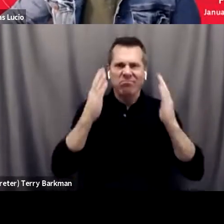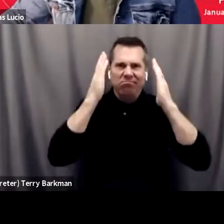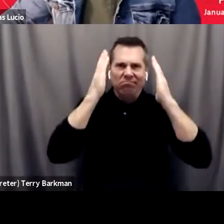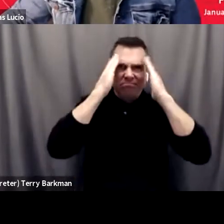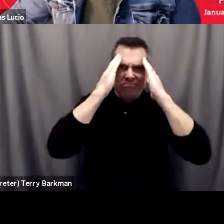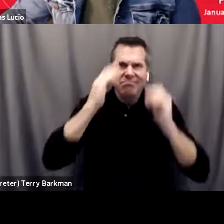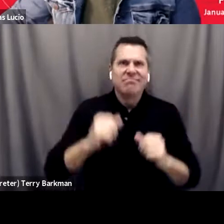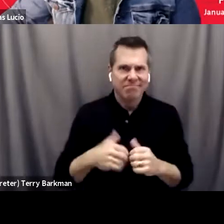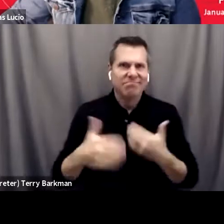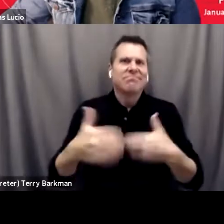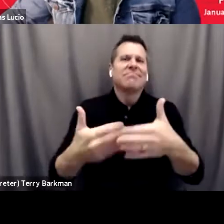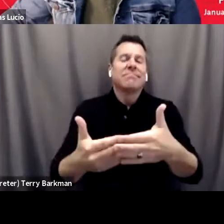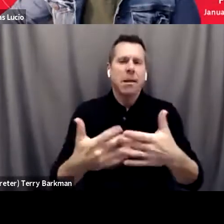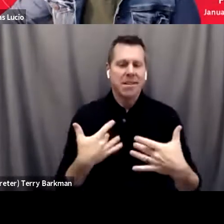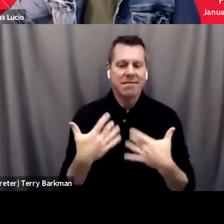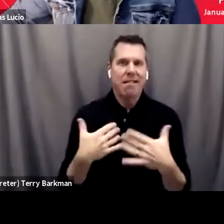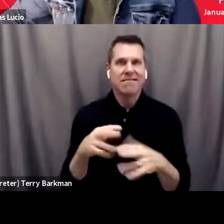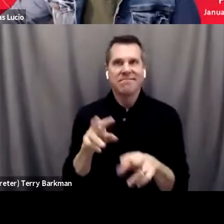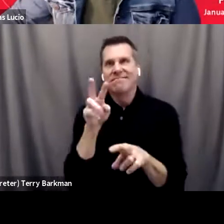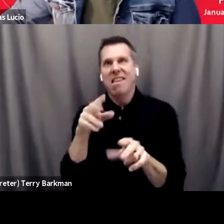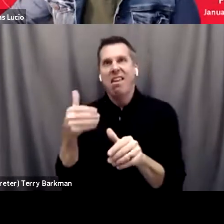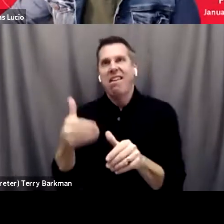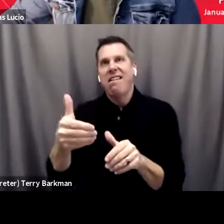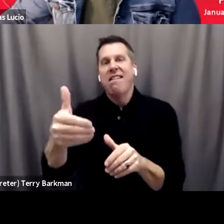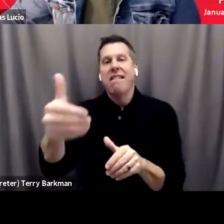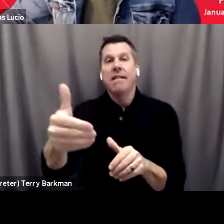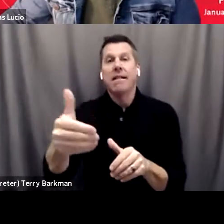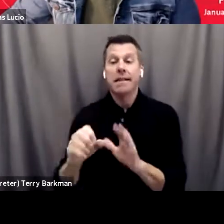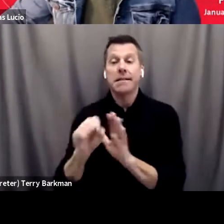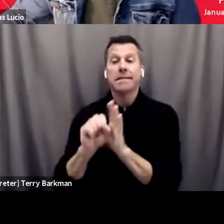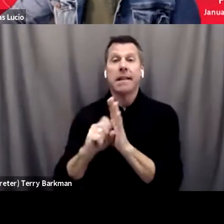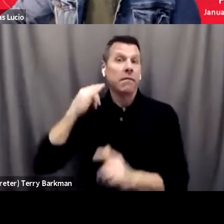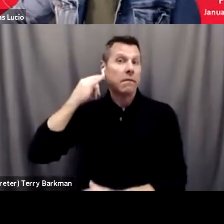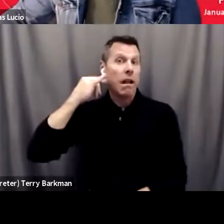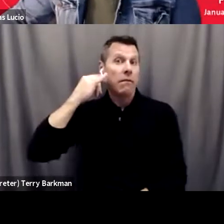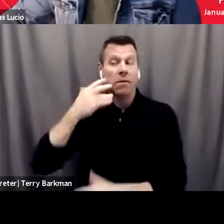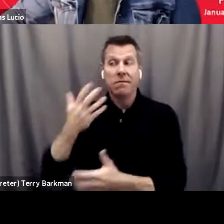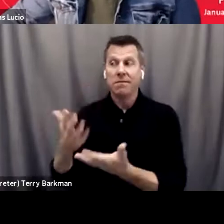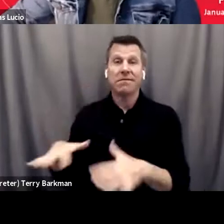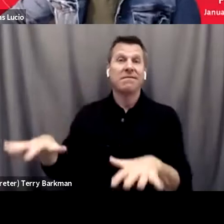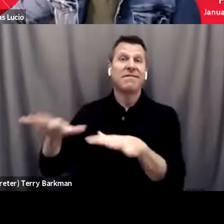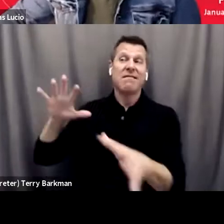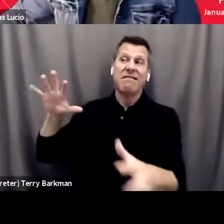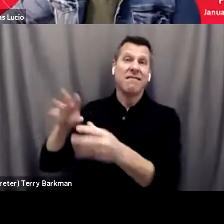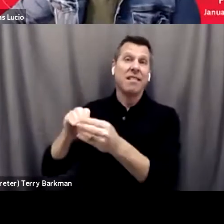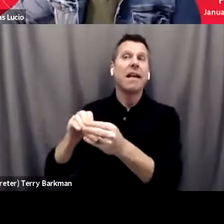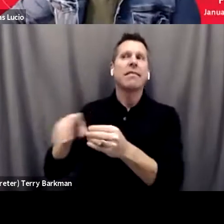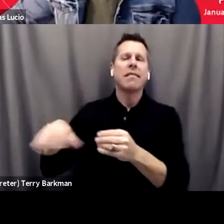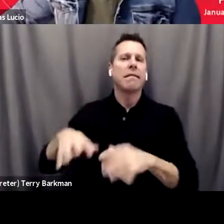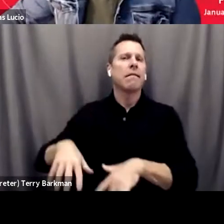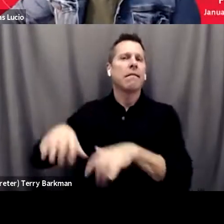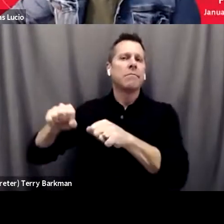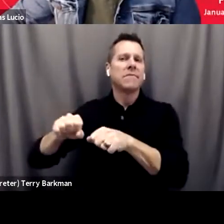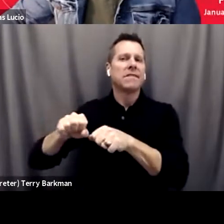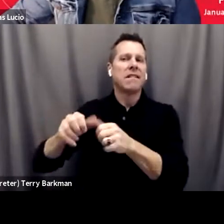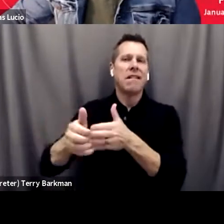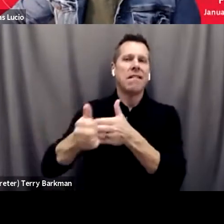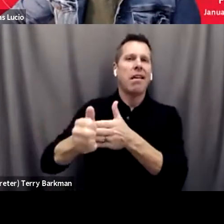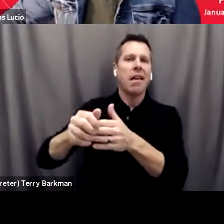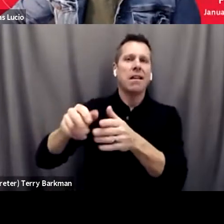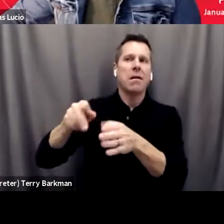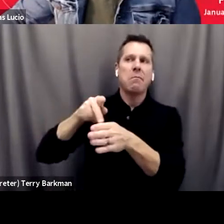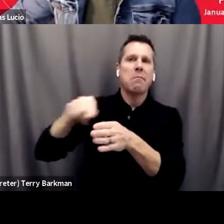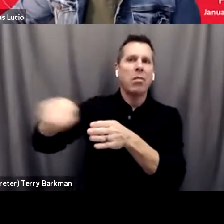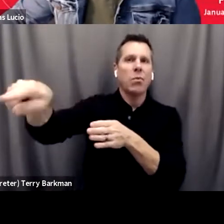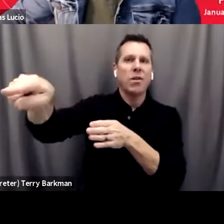forward, I can say that, because the state of California as a whole adopted Guided Pathways across the entire state, we are all still